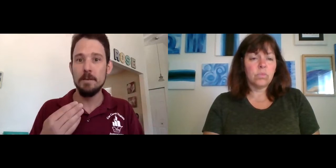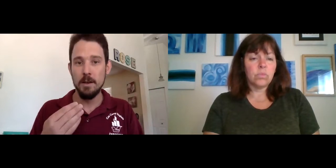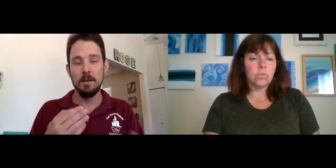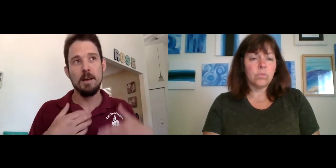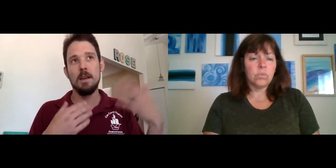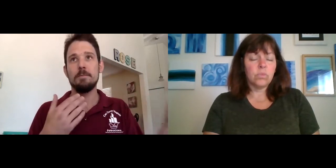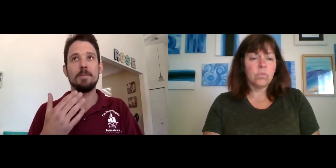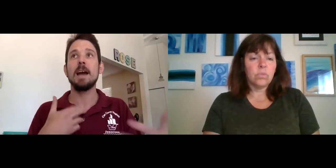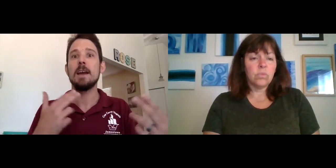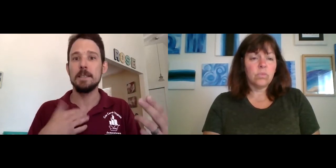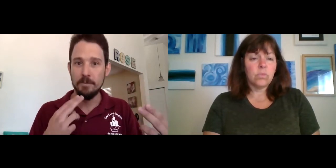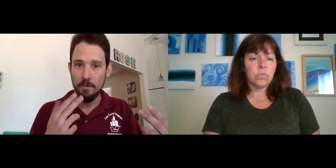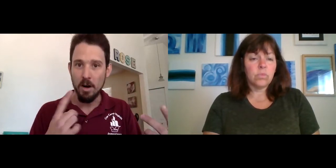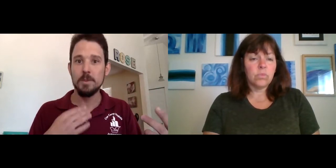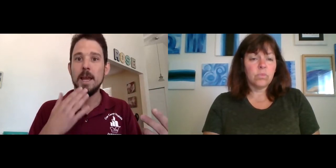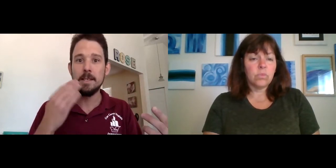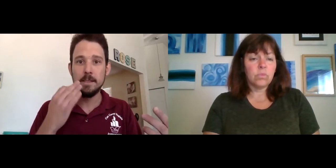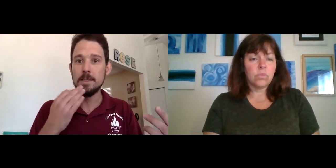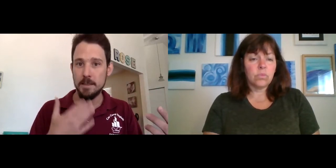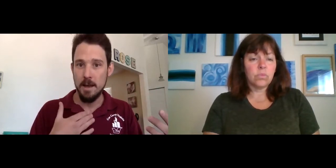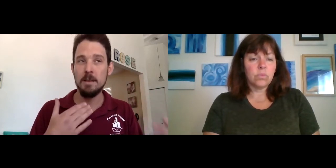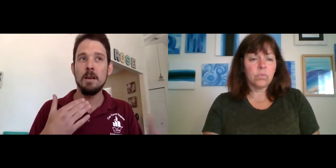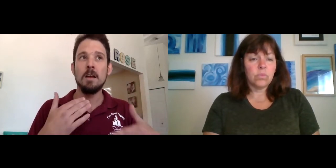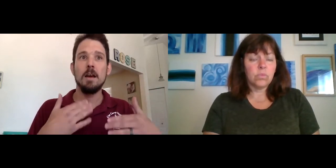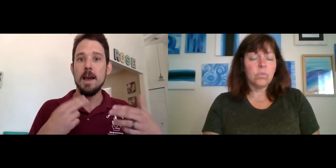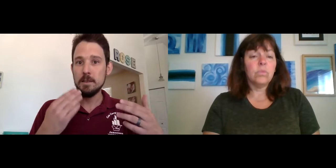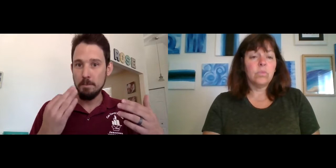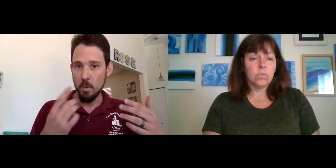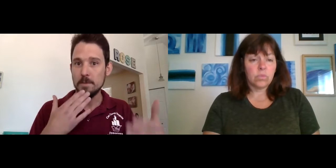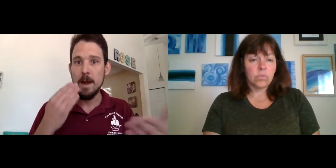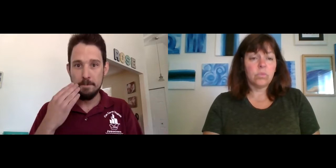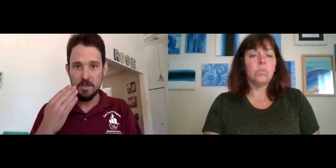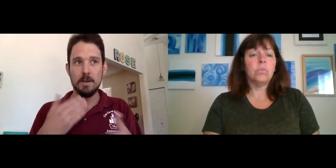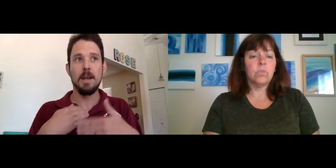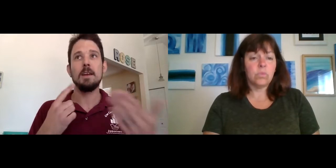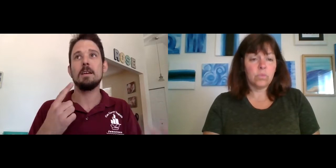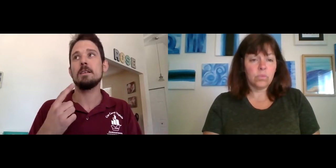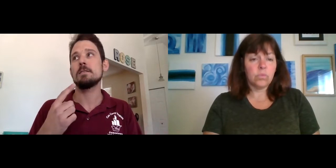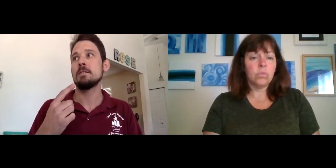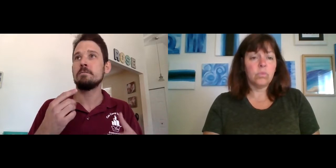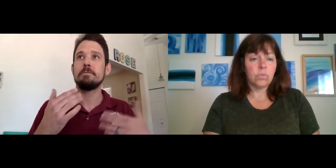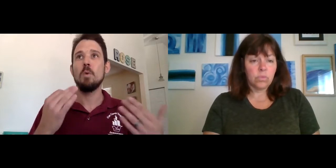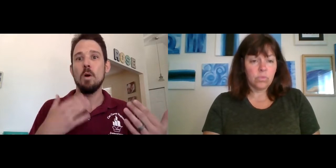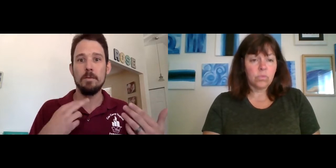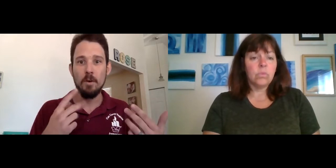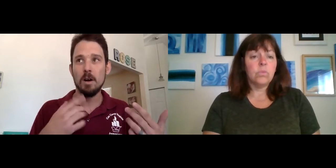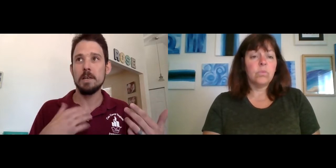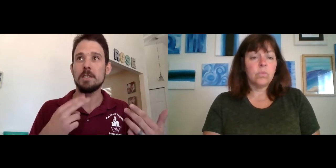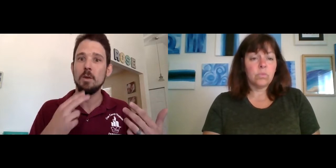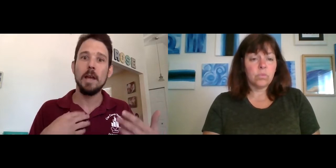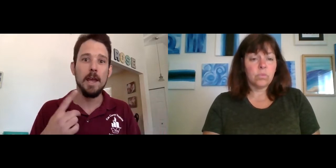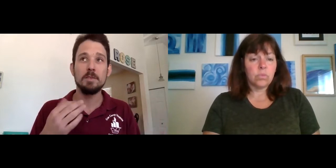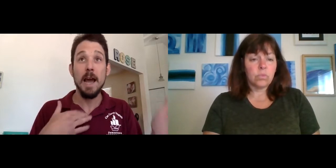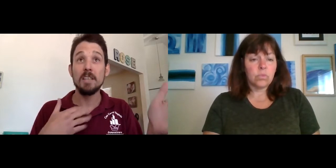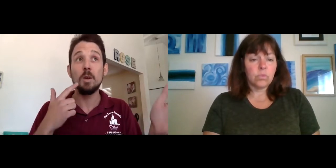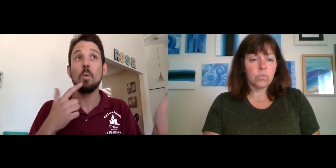In 2007, I got involved with NCSA as a board member, more involved with cue camps